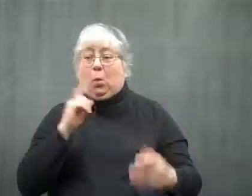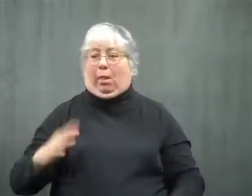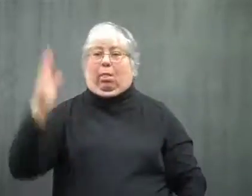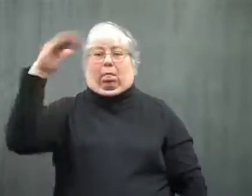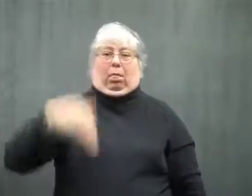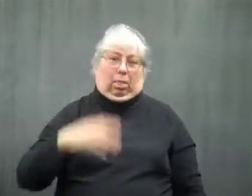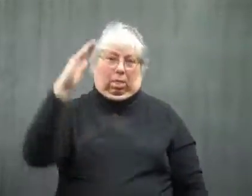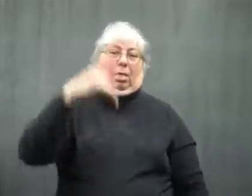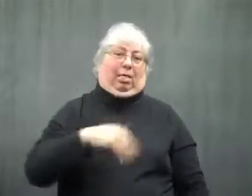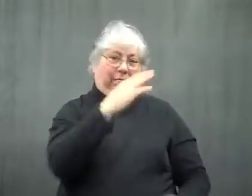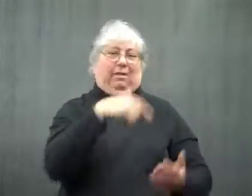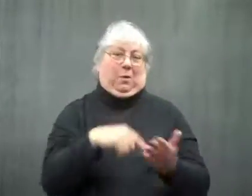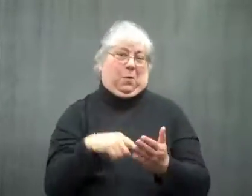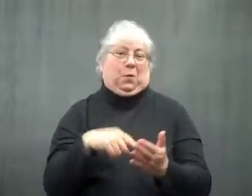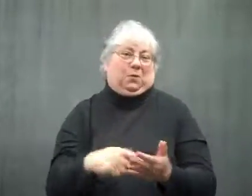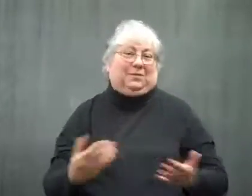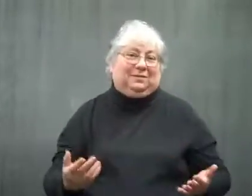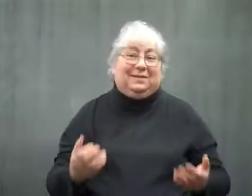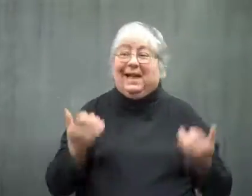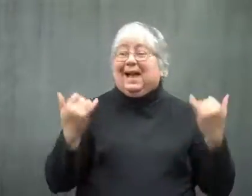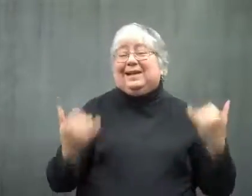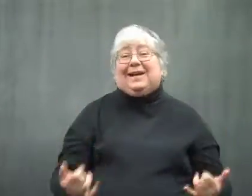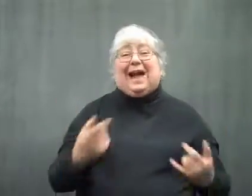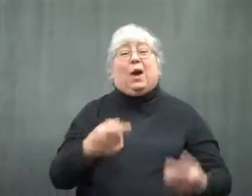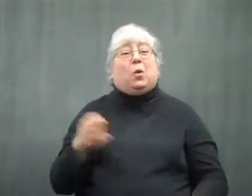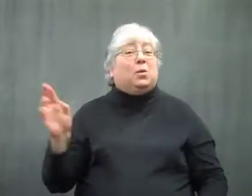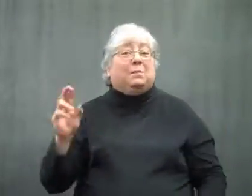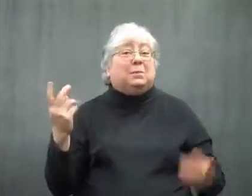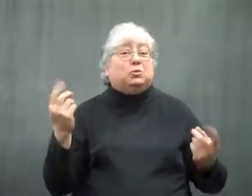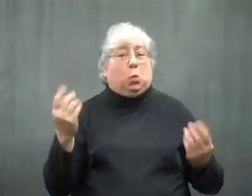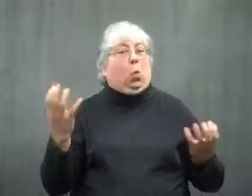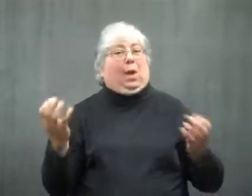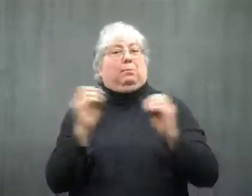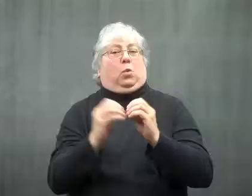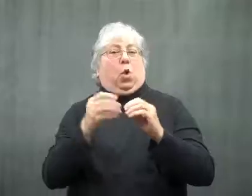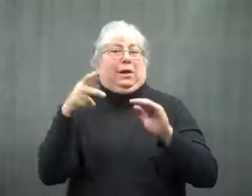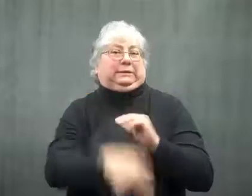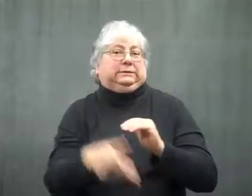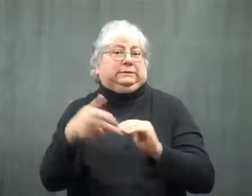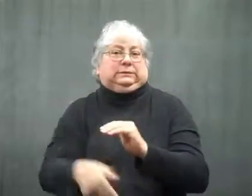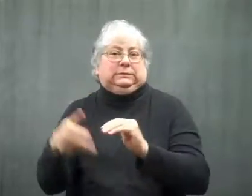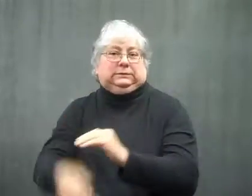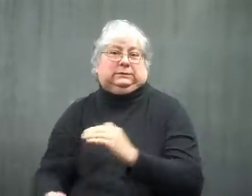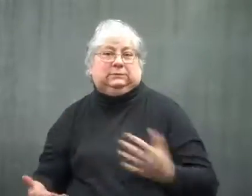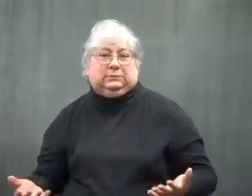The debt rises and falls. The Republicans want more cuts.